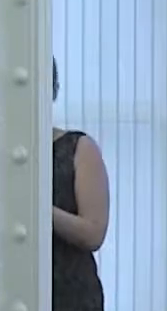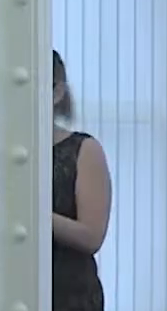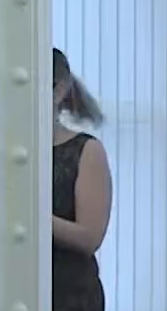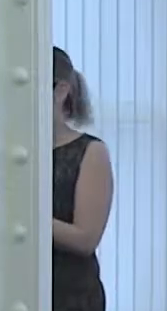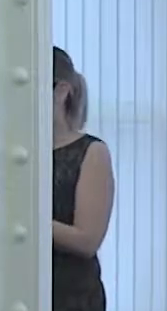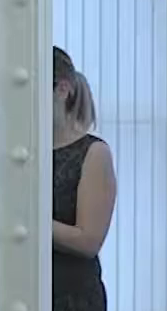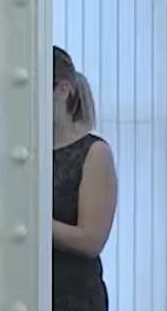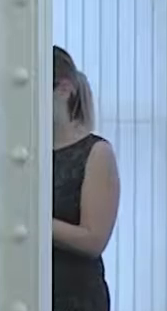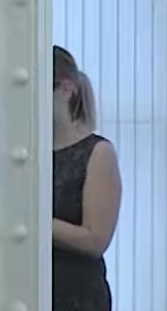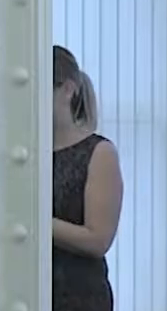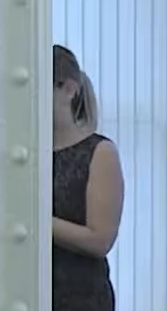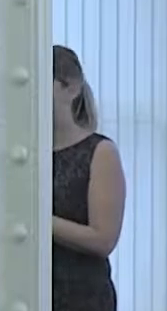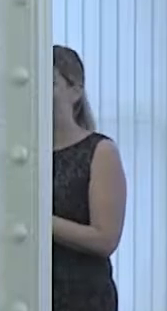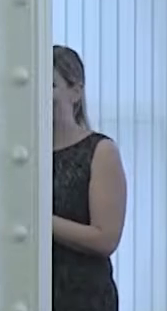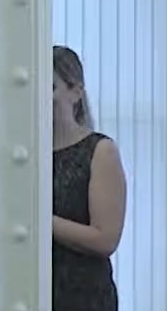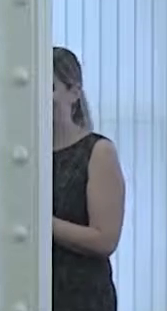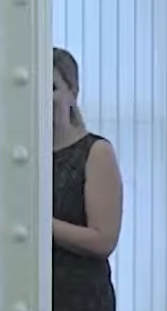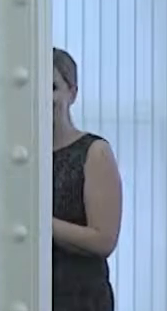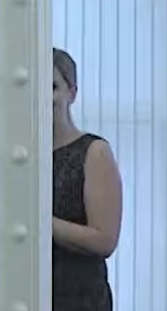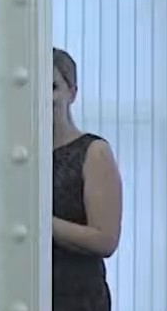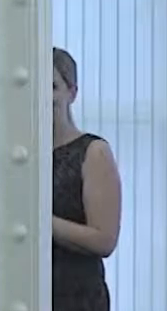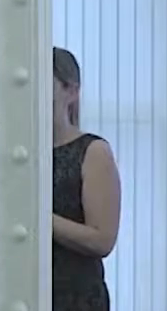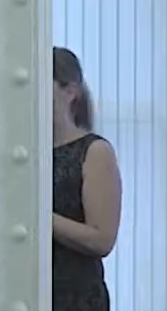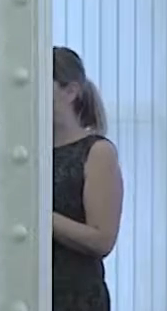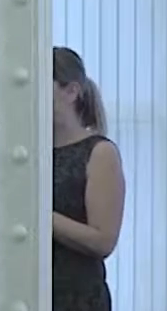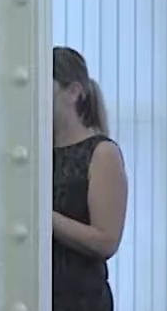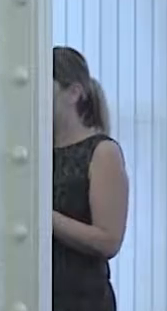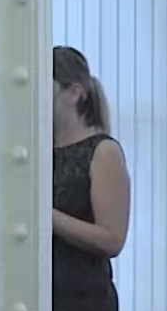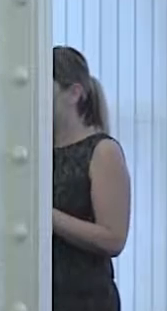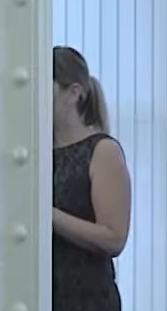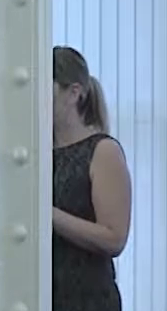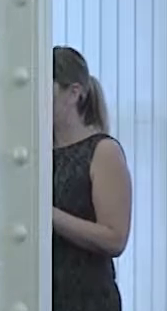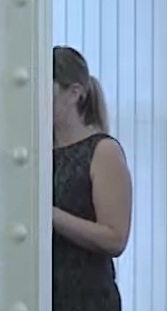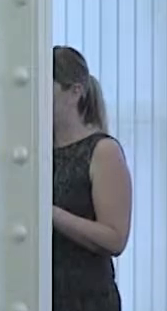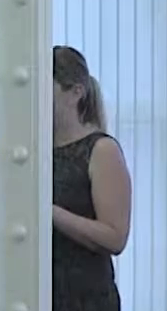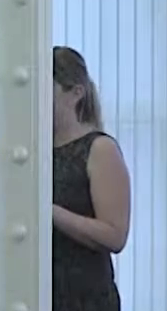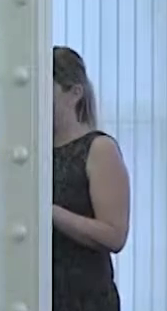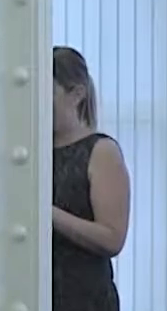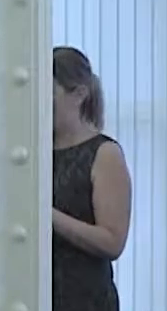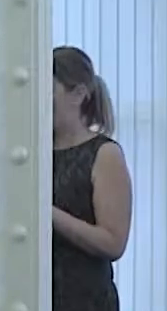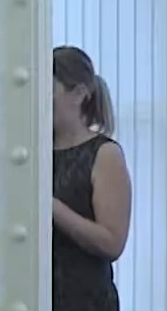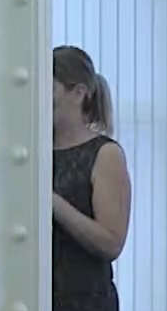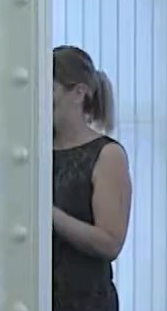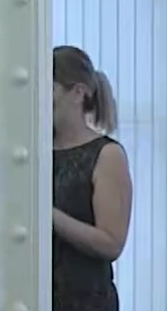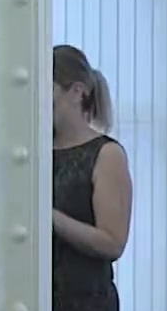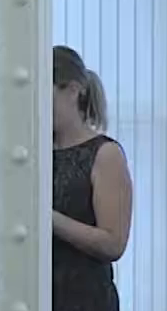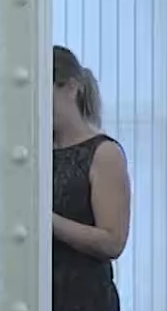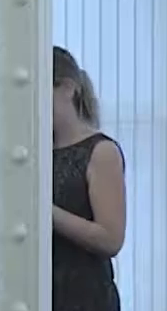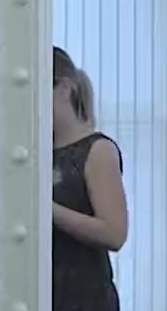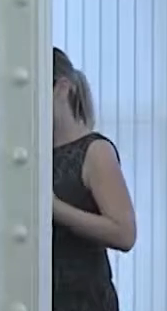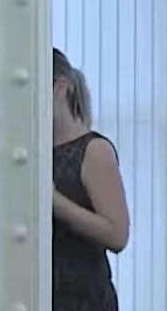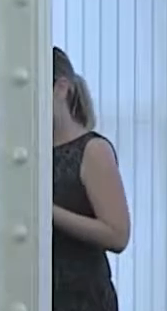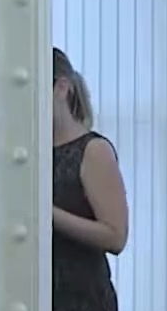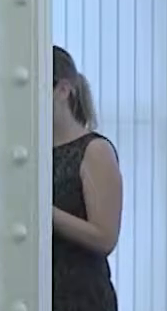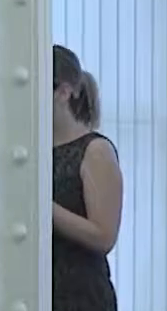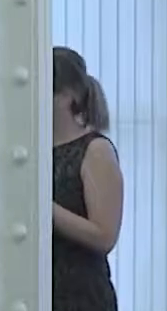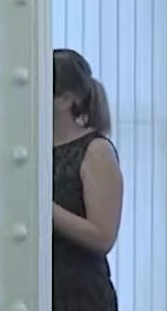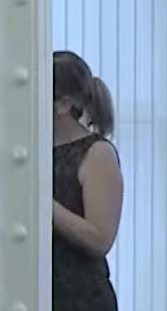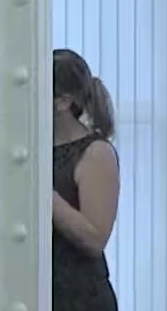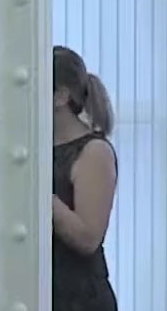Some examples of that, if you have been slapped, and you enjoy that during sex, that is probably in the realm of kink,